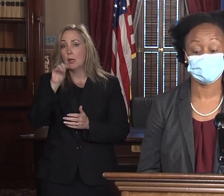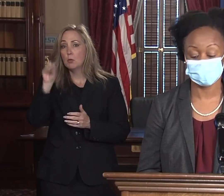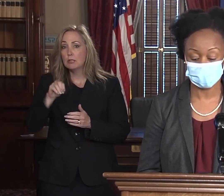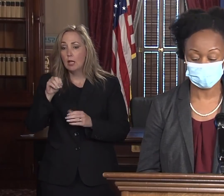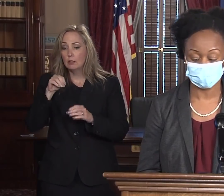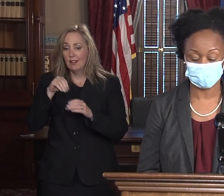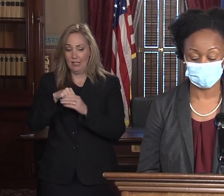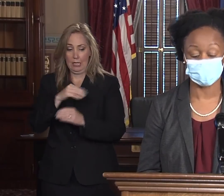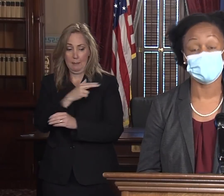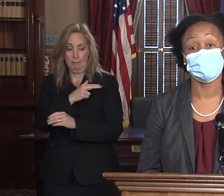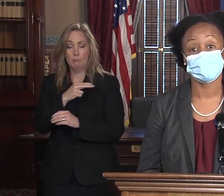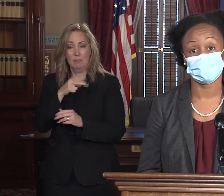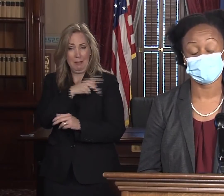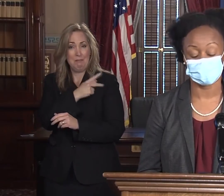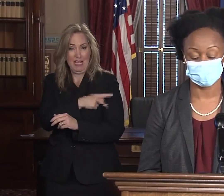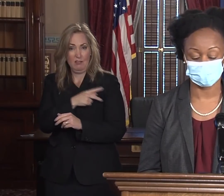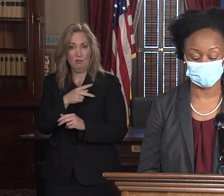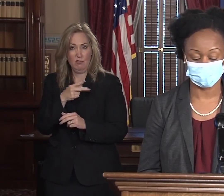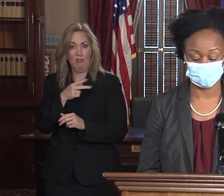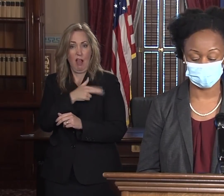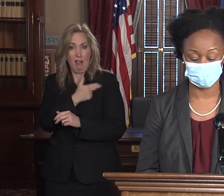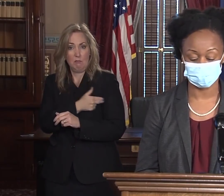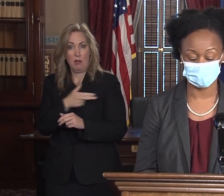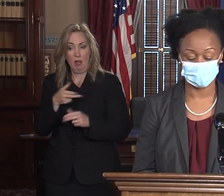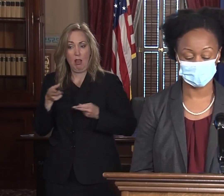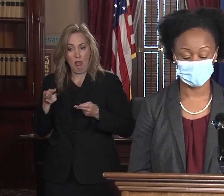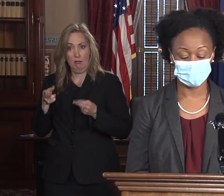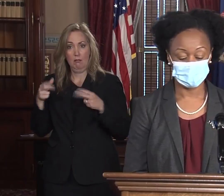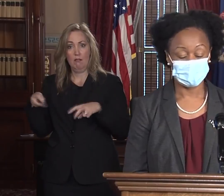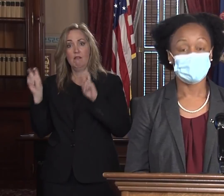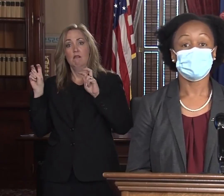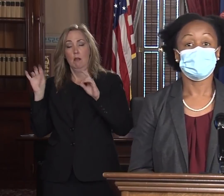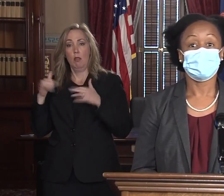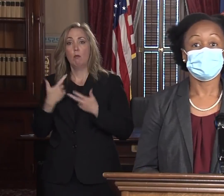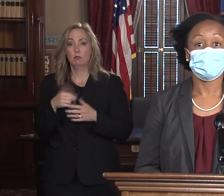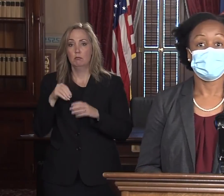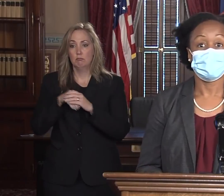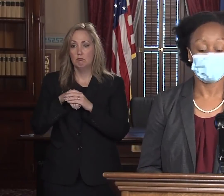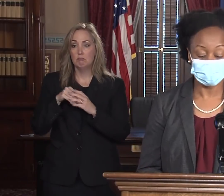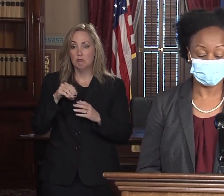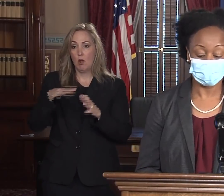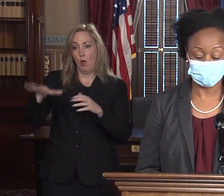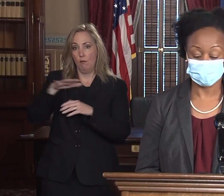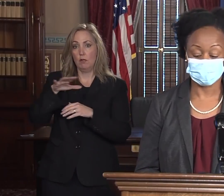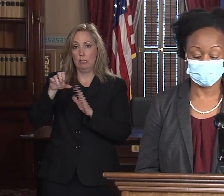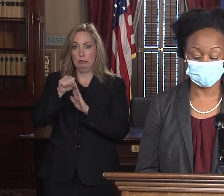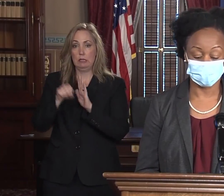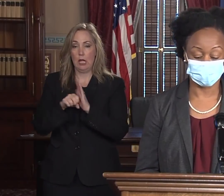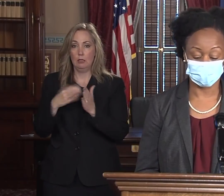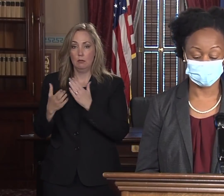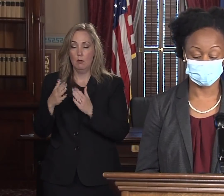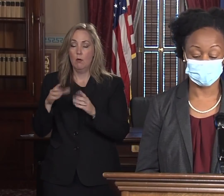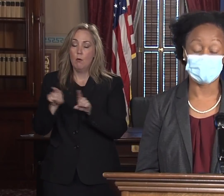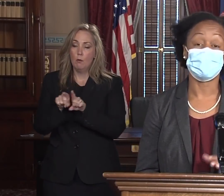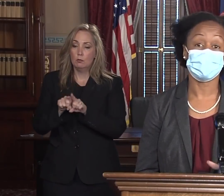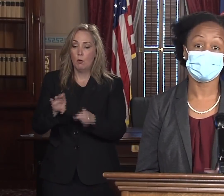MICHIGAN. ON AVERAGE, 8% OF IN-PATIENT HOSPITALIZATIONS ARE FOR